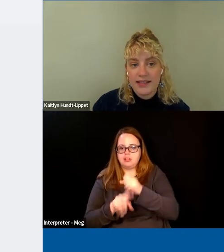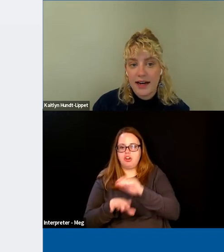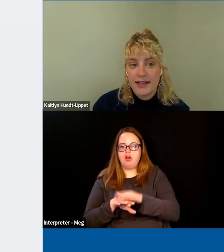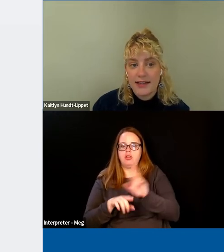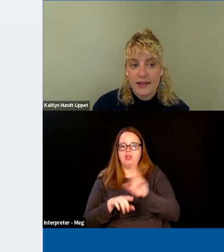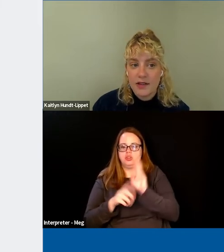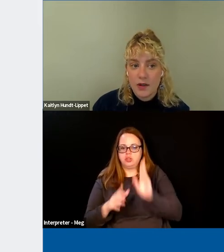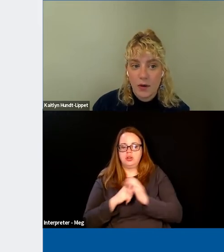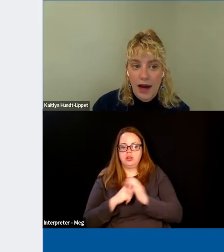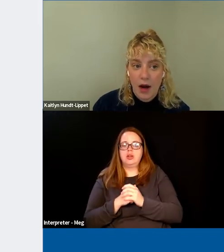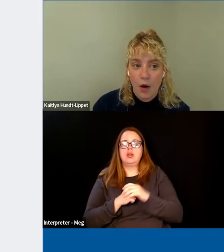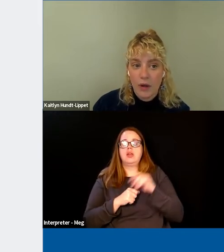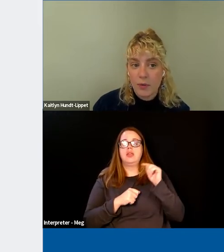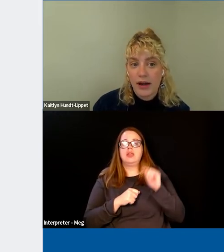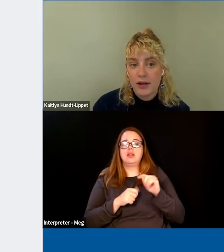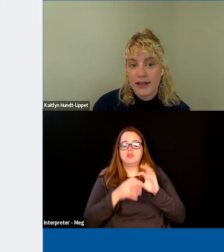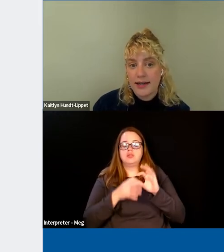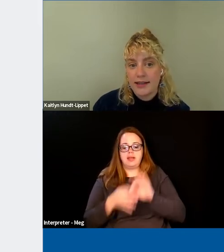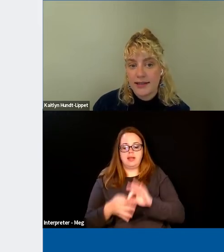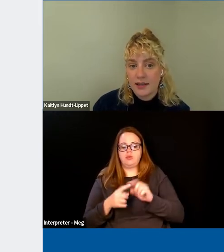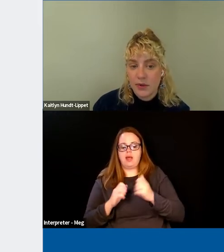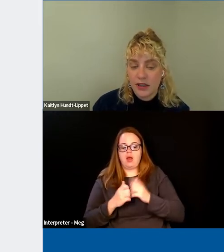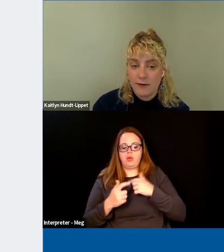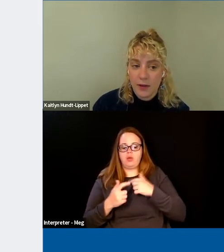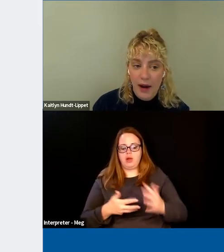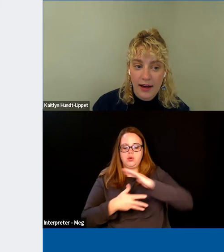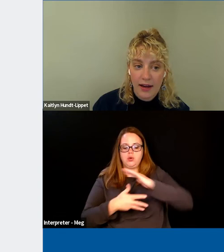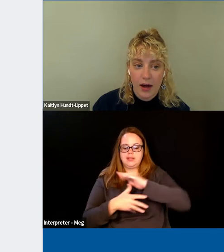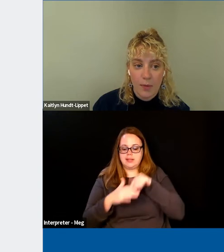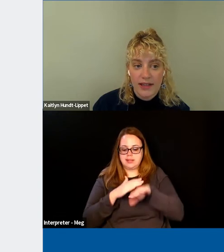This ties into how we prioritize accessibility feedback.